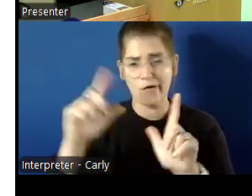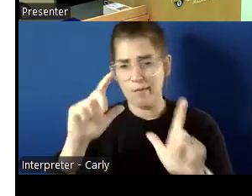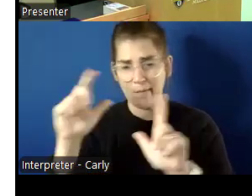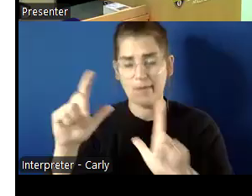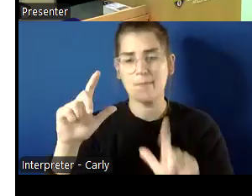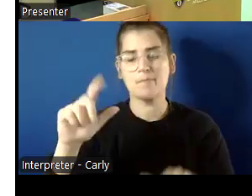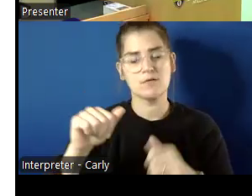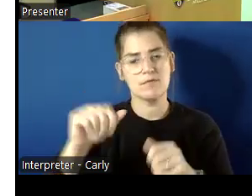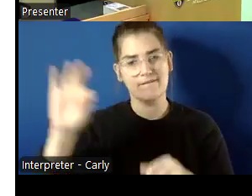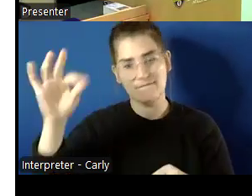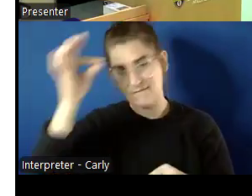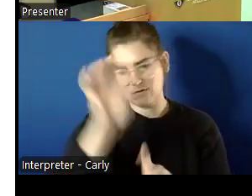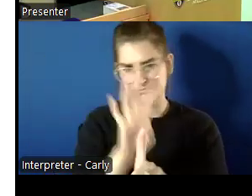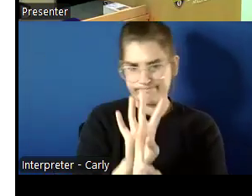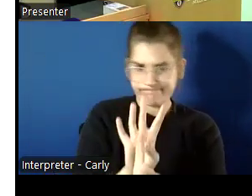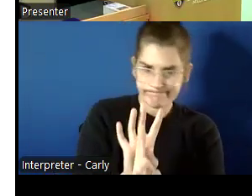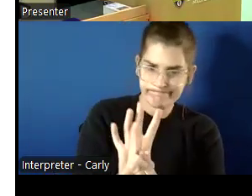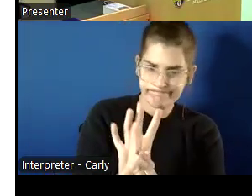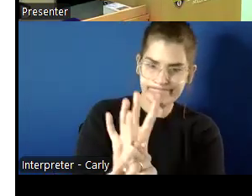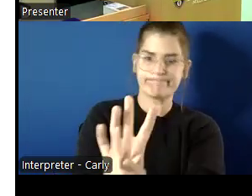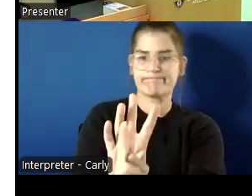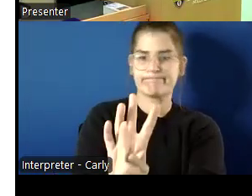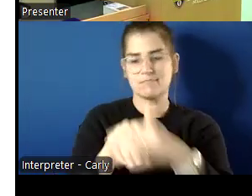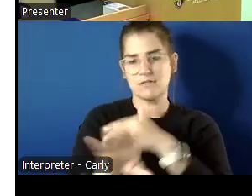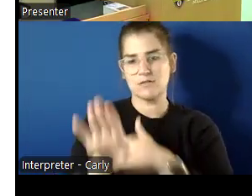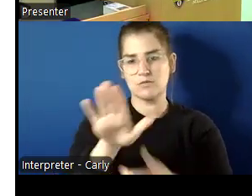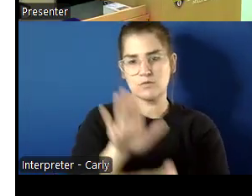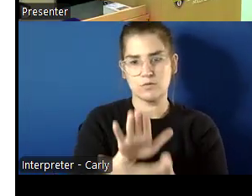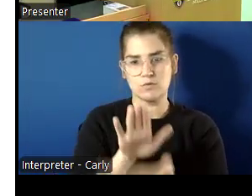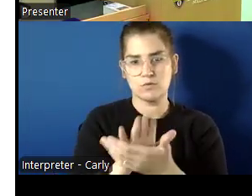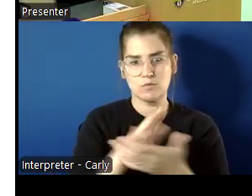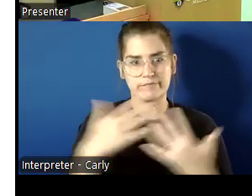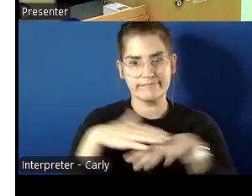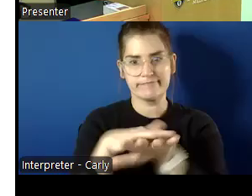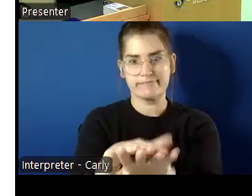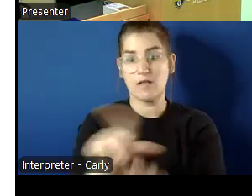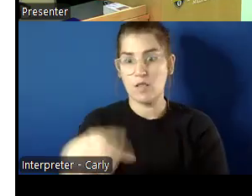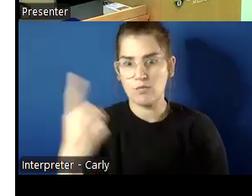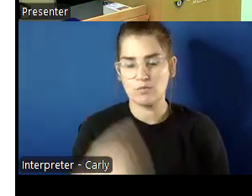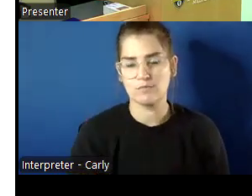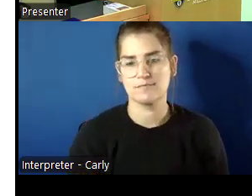marshals escorting her into uh a school that she was integrating by herself. This this woman was